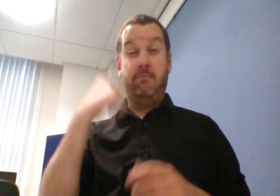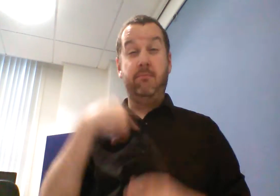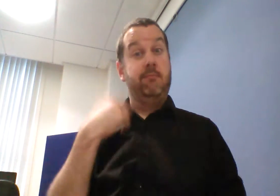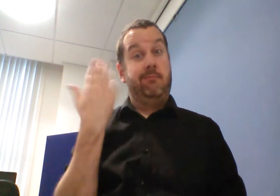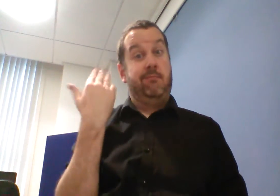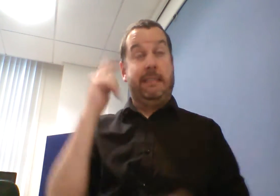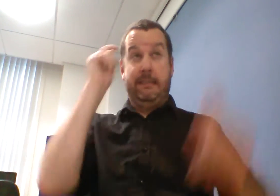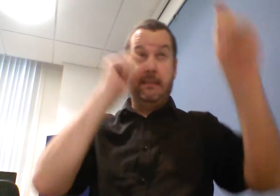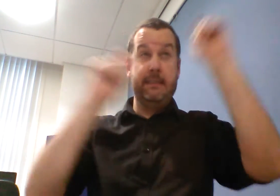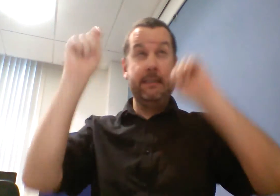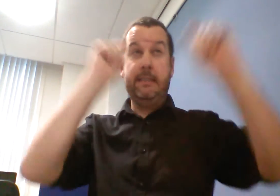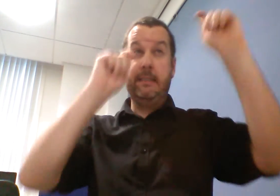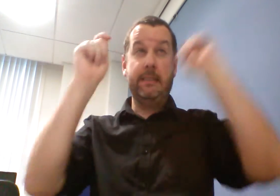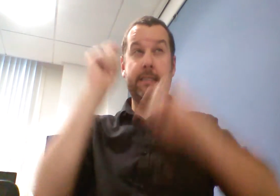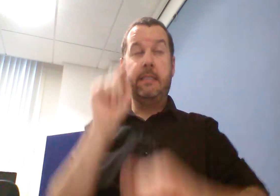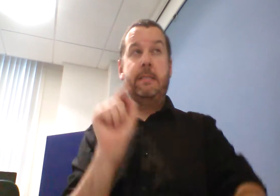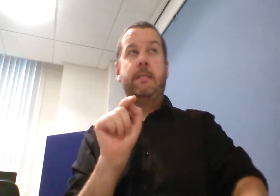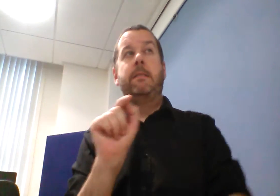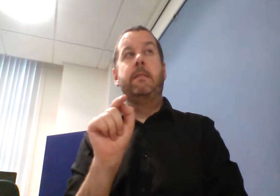So I have given this a great deal of thought.